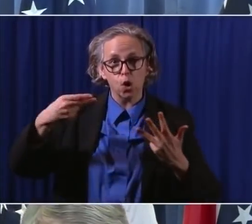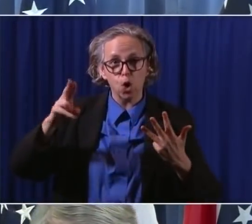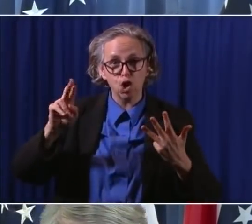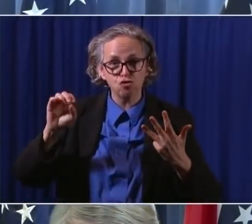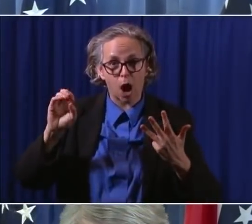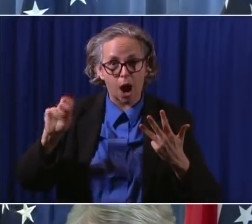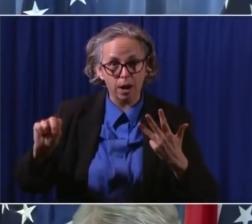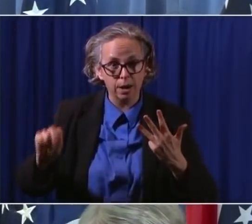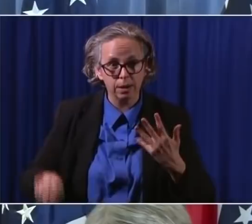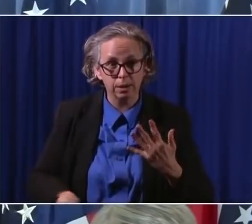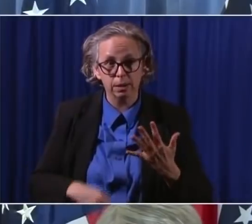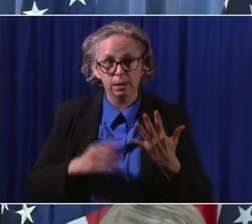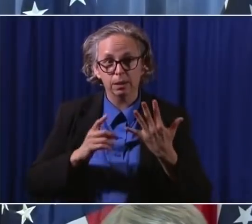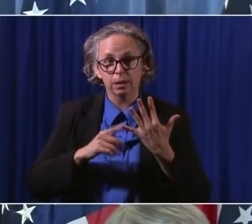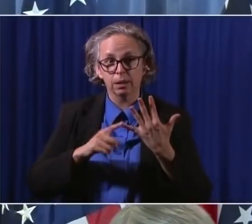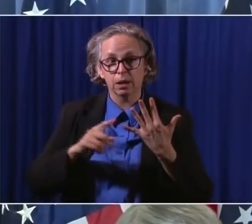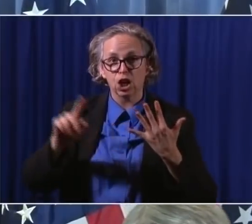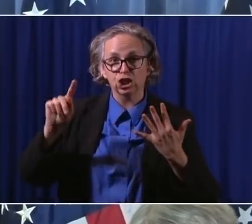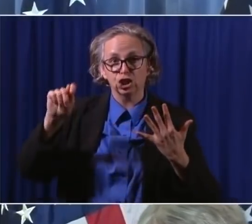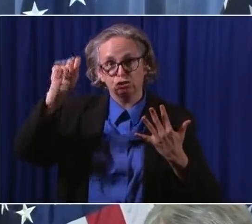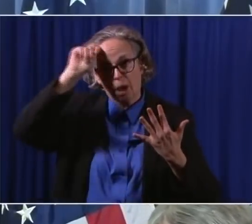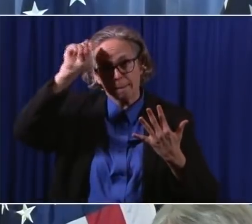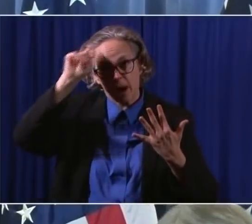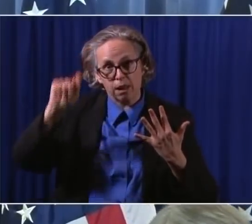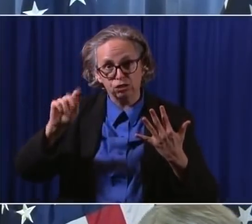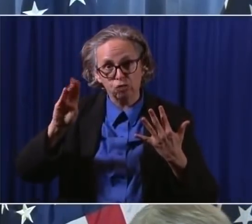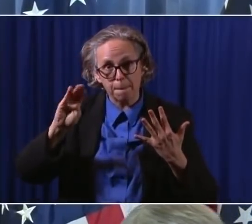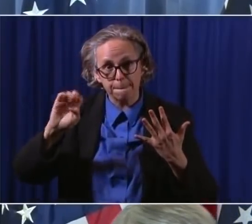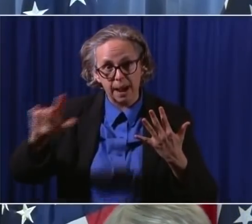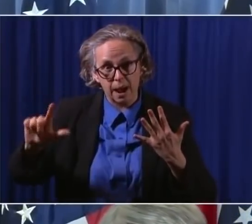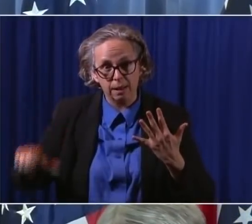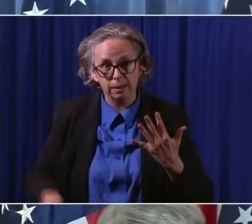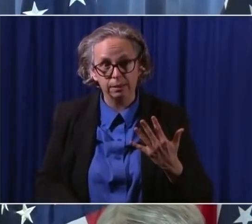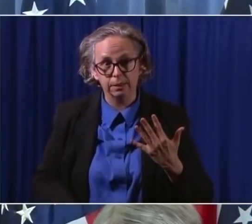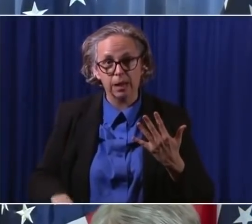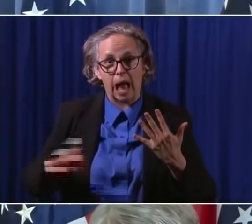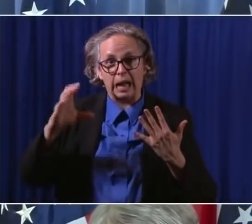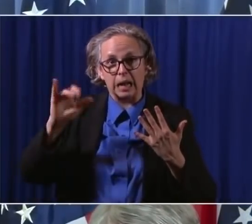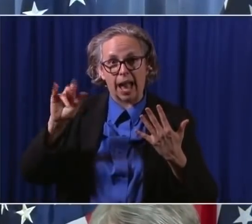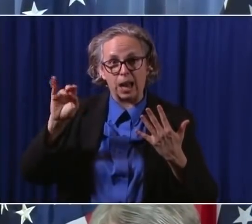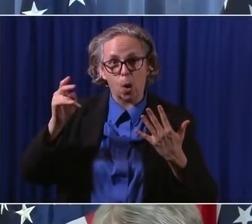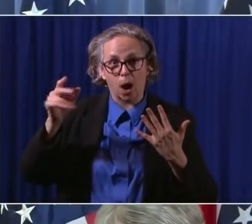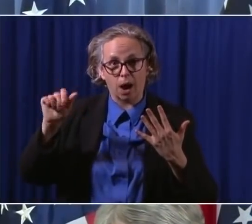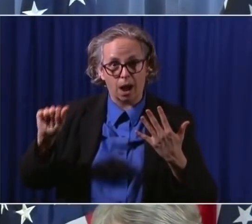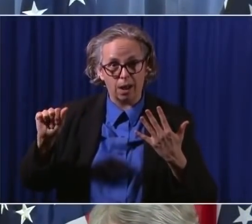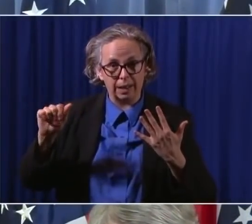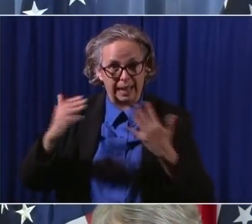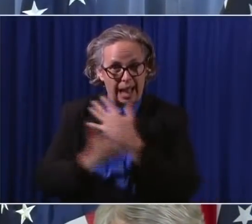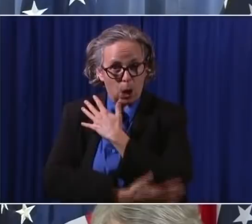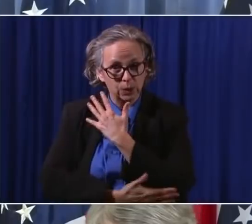MONTGOMERY COUNTY. FRANKLIN COUNTY AND WE HAVE HURON COUNTY AND TRUMBULL COUNTY AND